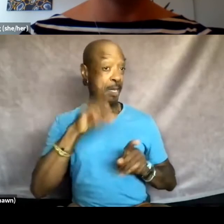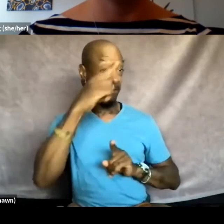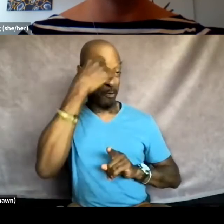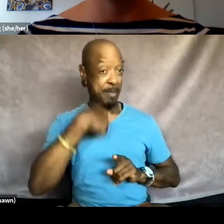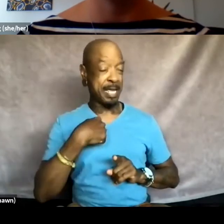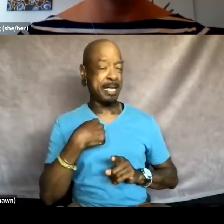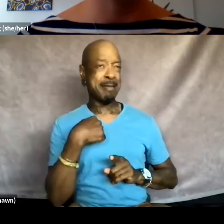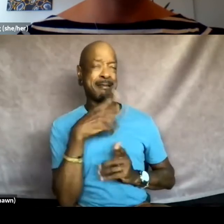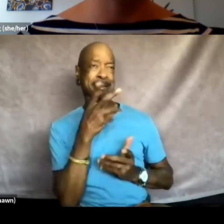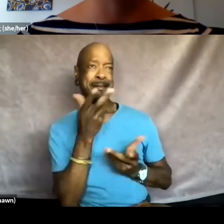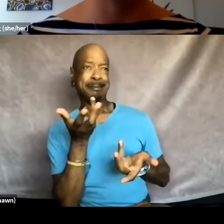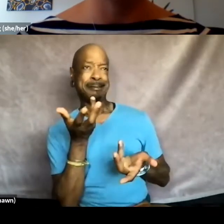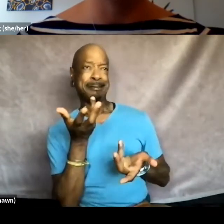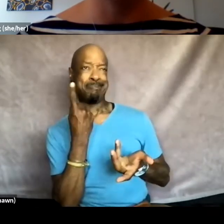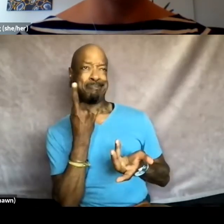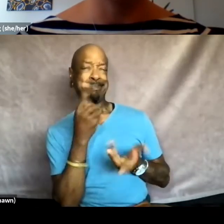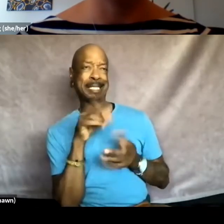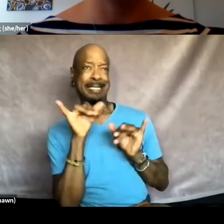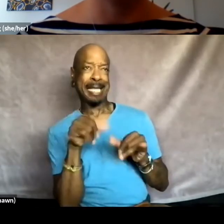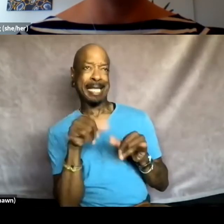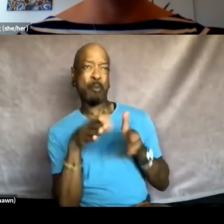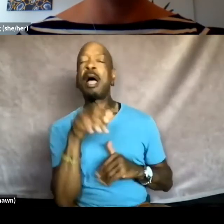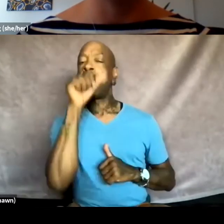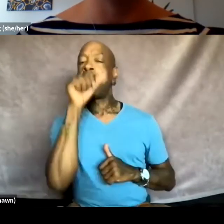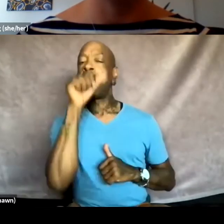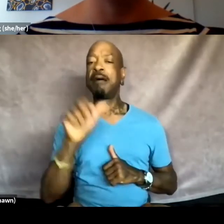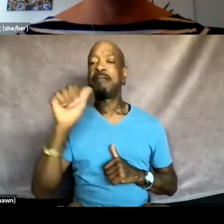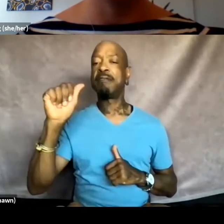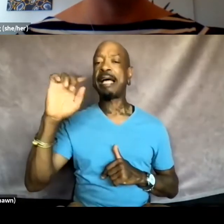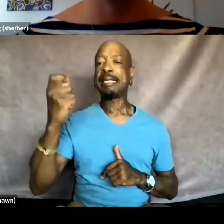in the same way, like I love to Alex you know, while before they did what they did.